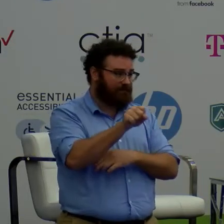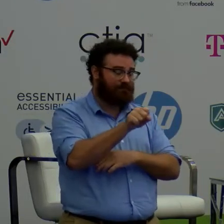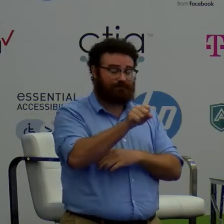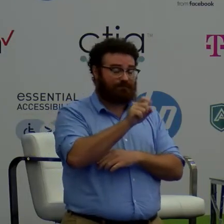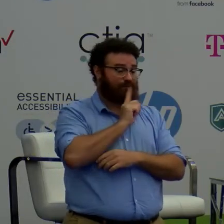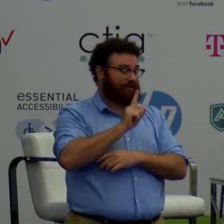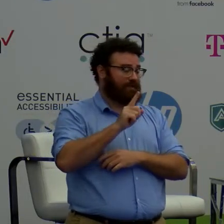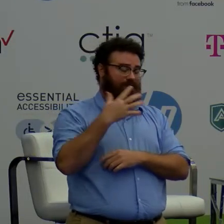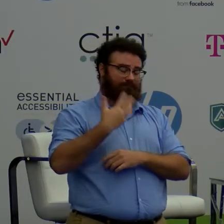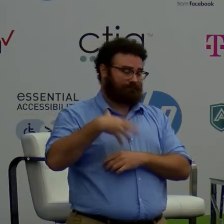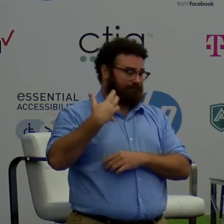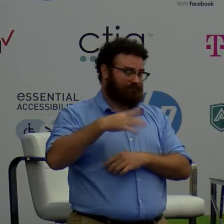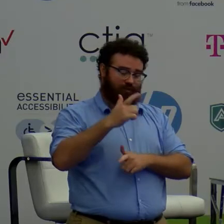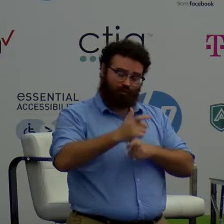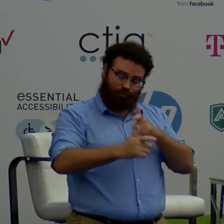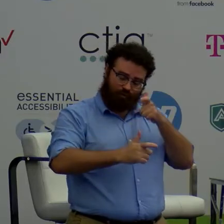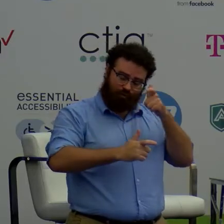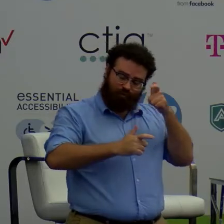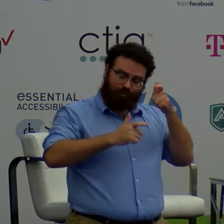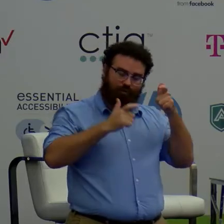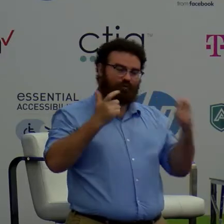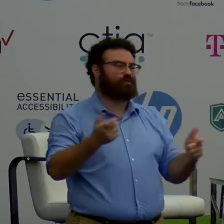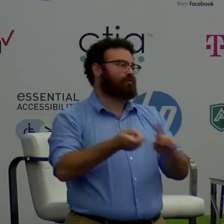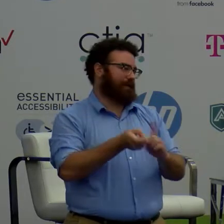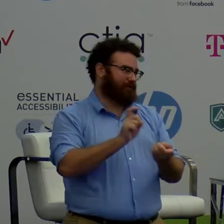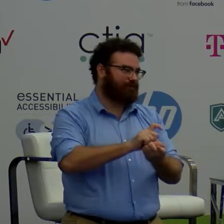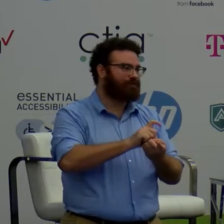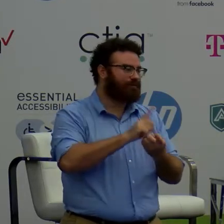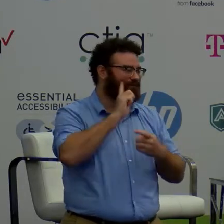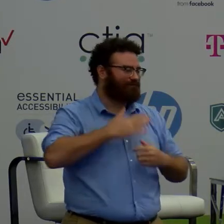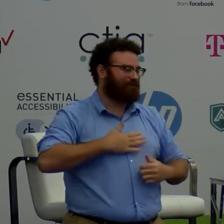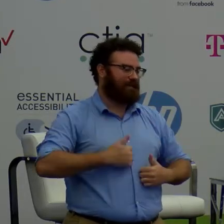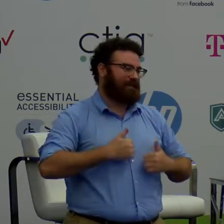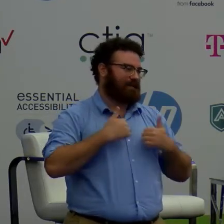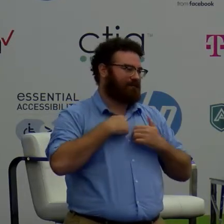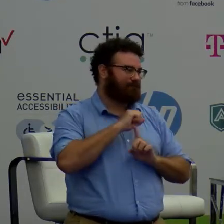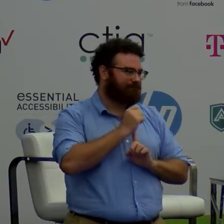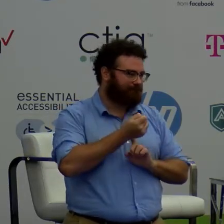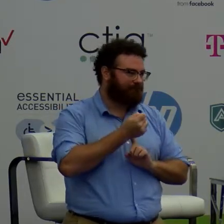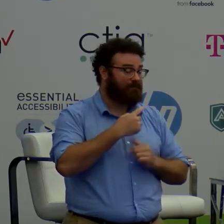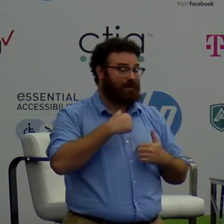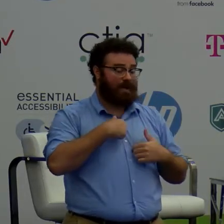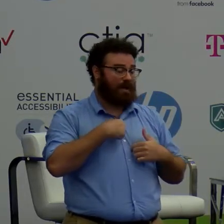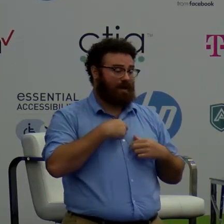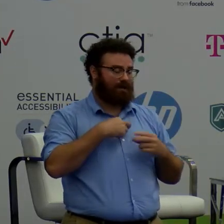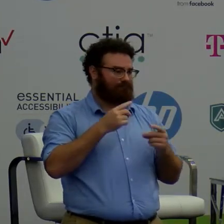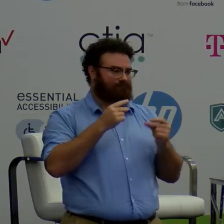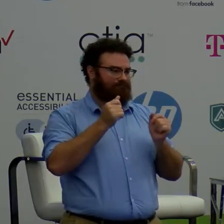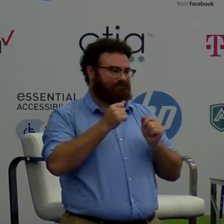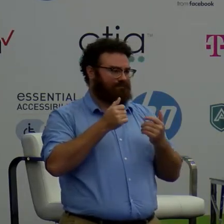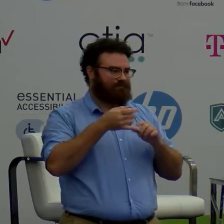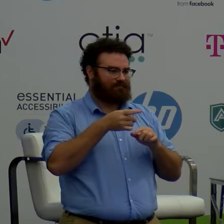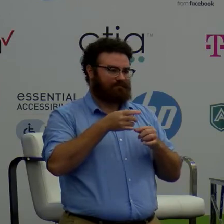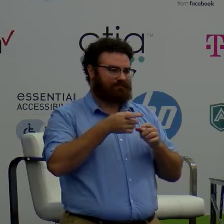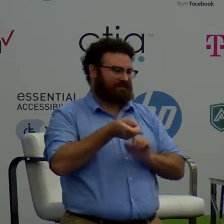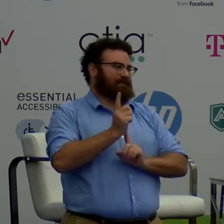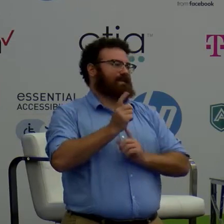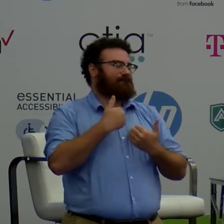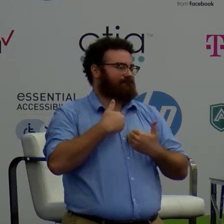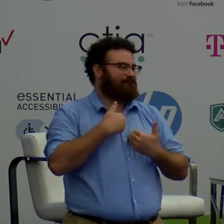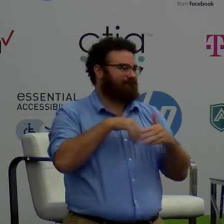It was a huge change in my life circumstance where I suddenly have access to information